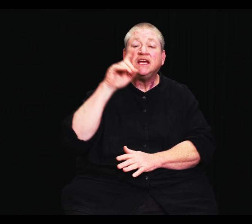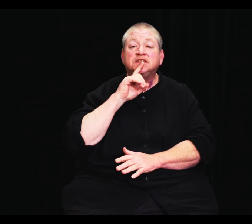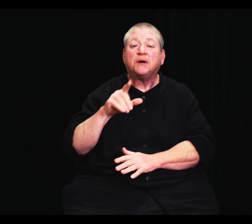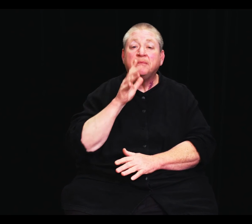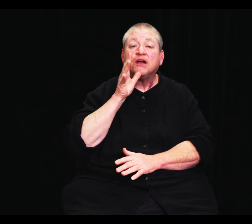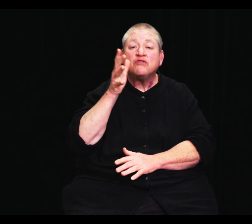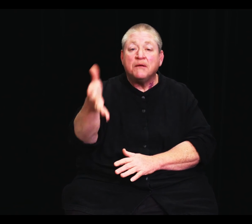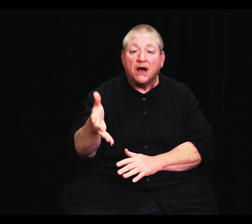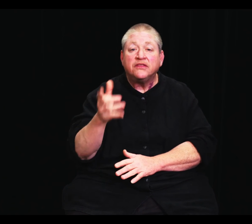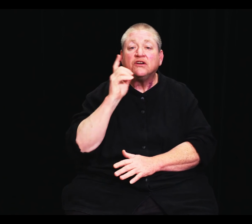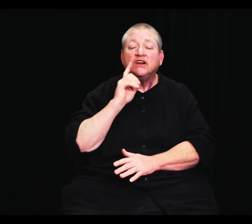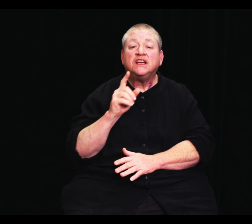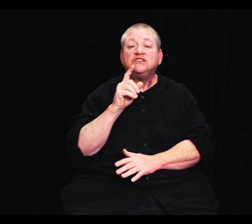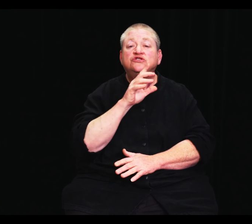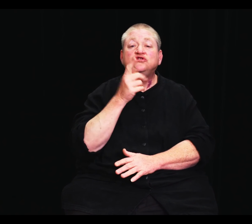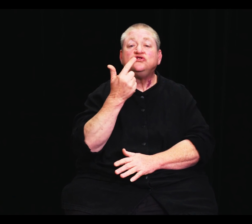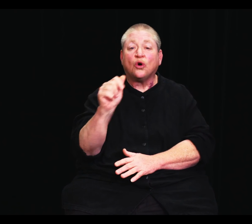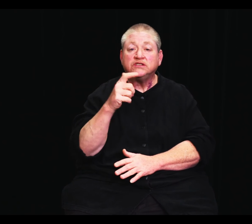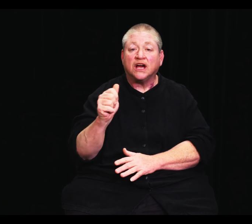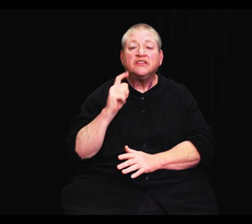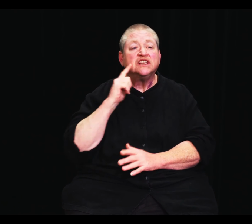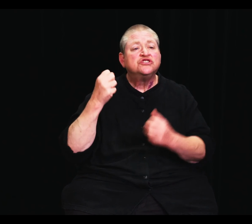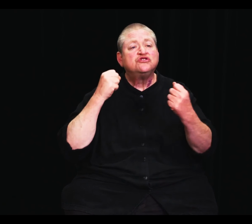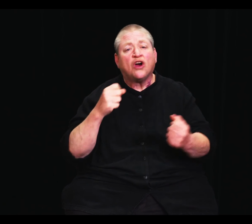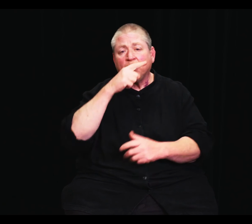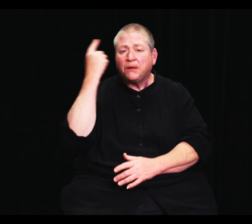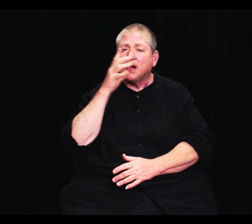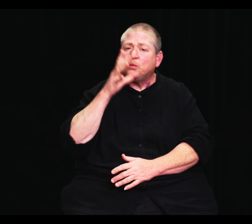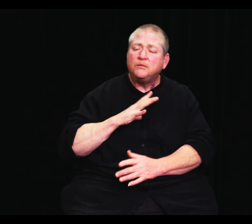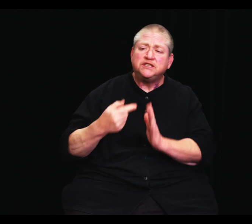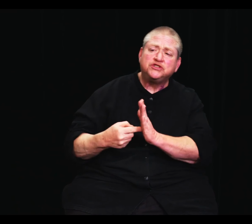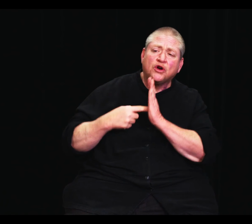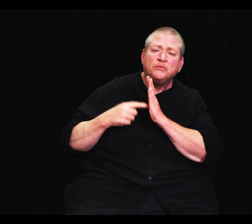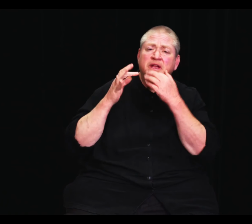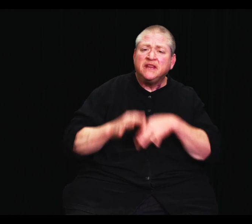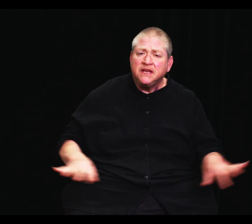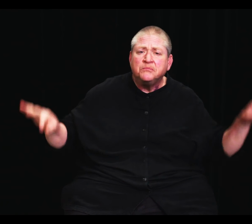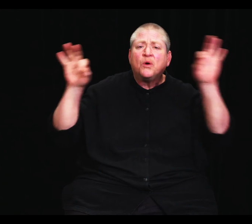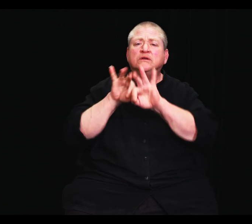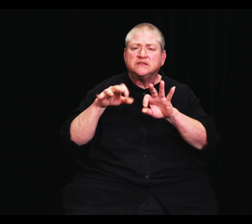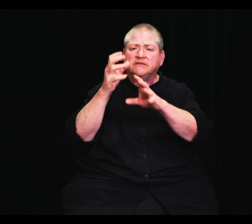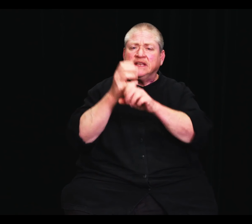Before moving to Washington State at the age of 16, I was raised by my great grandmother in rural Stapleton, Georgia.